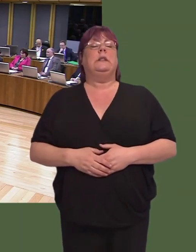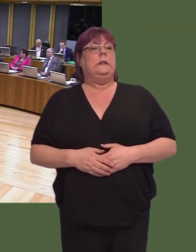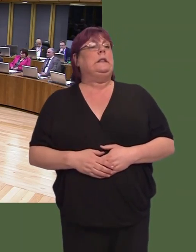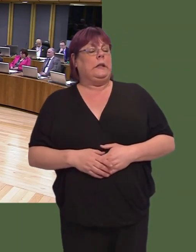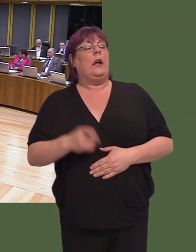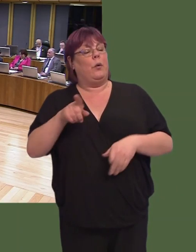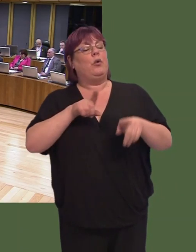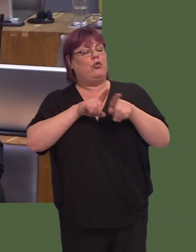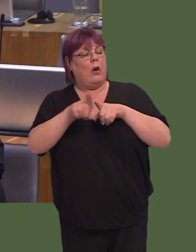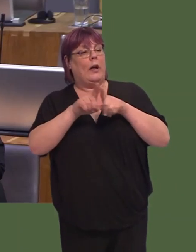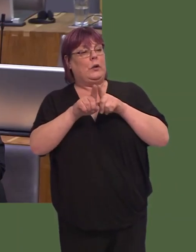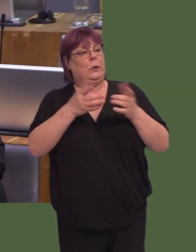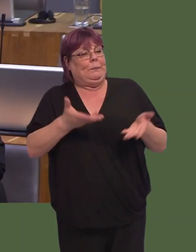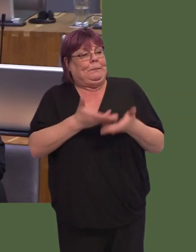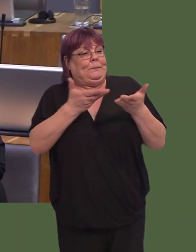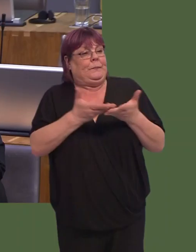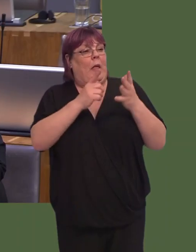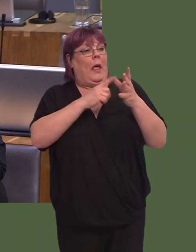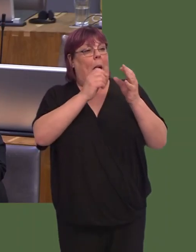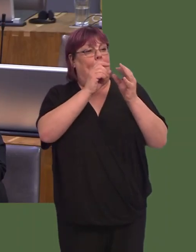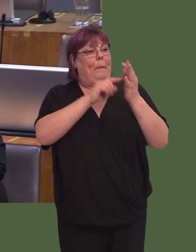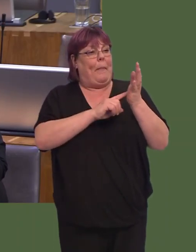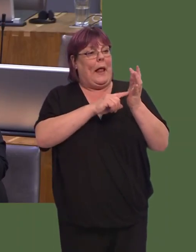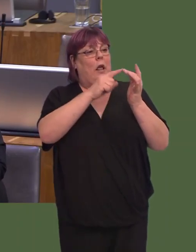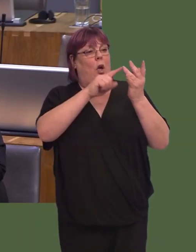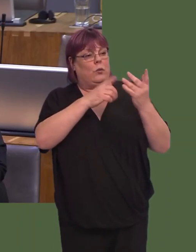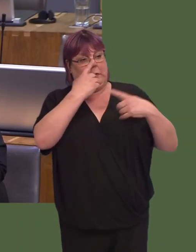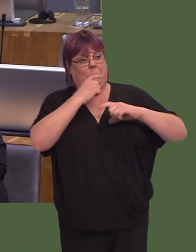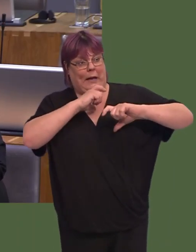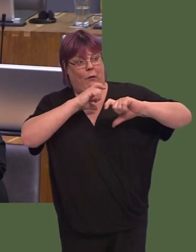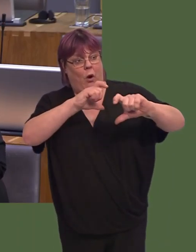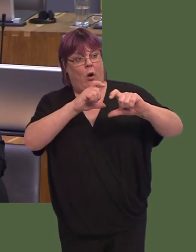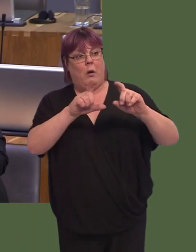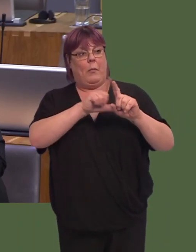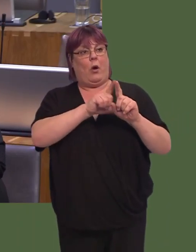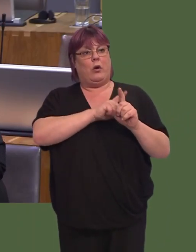The leader of the opposition is absolutely right: it's better for us to have the widest